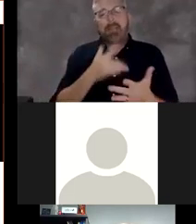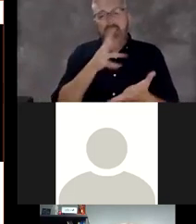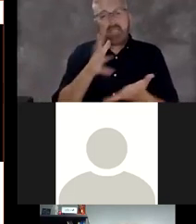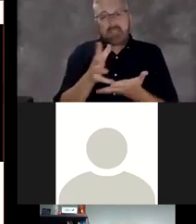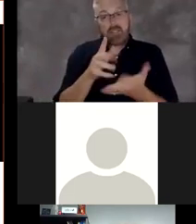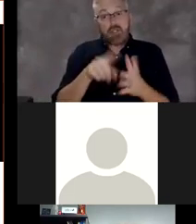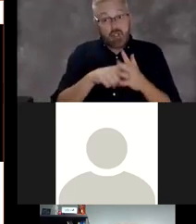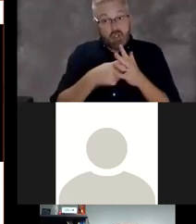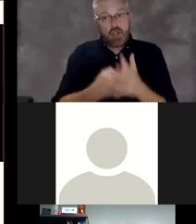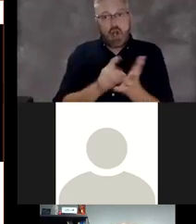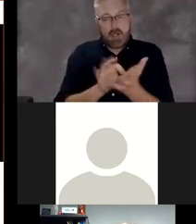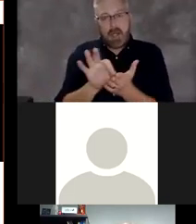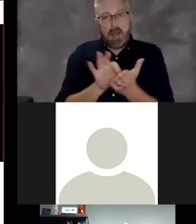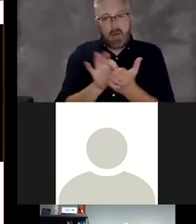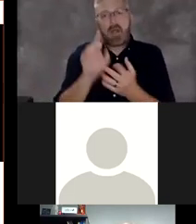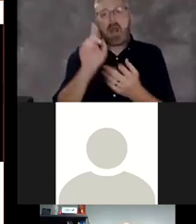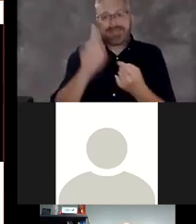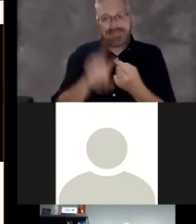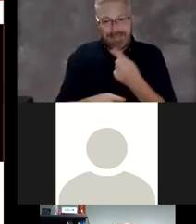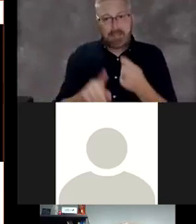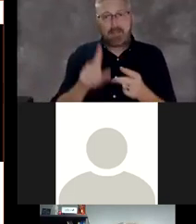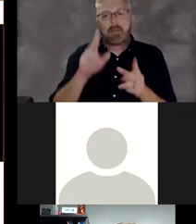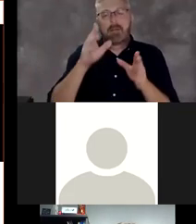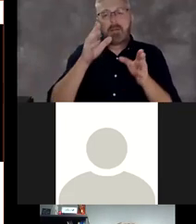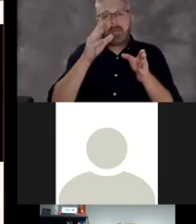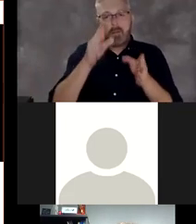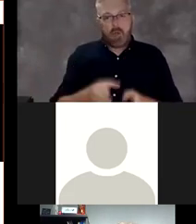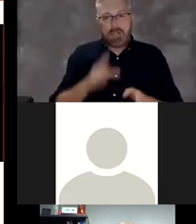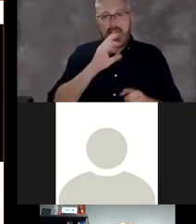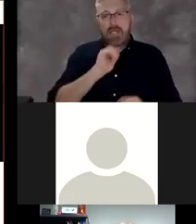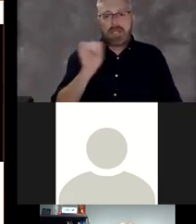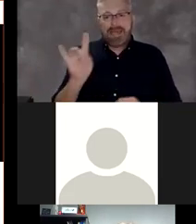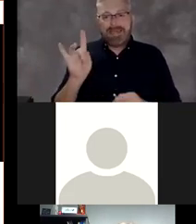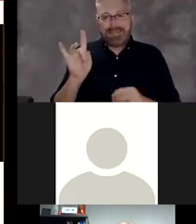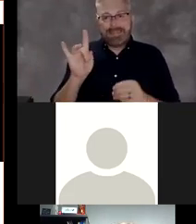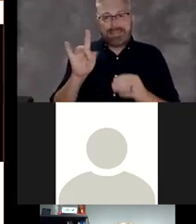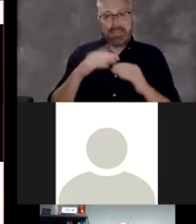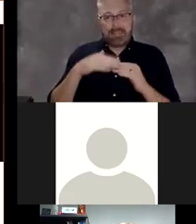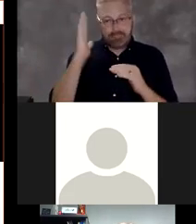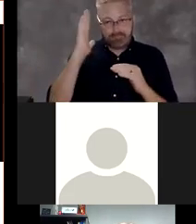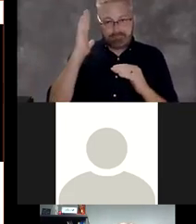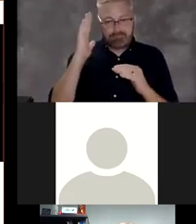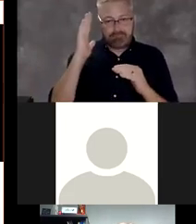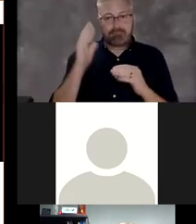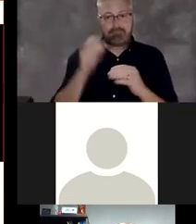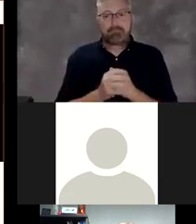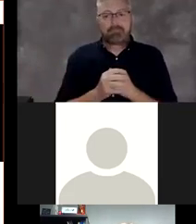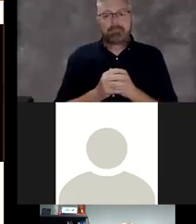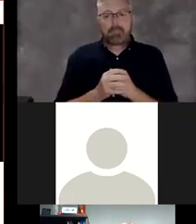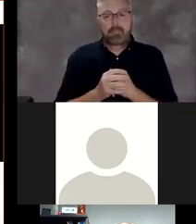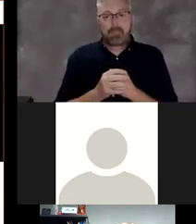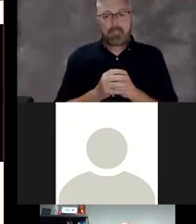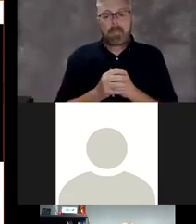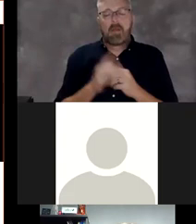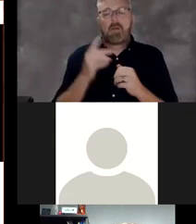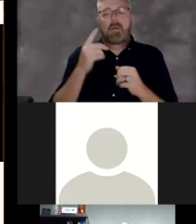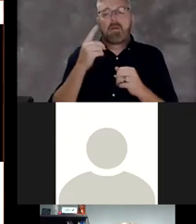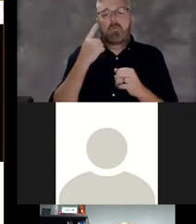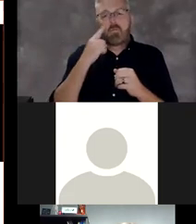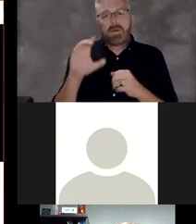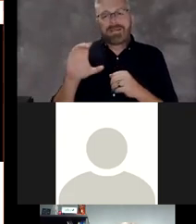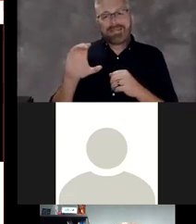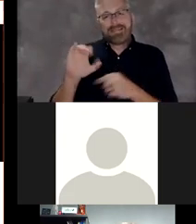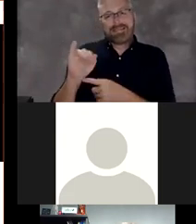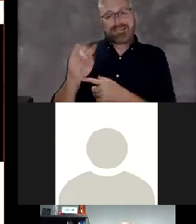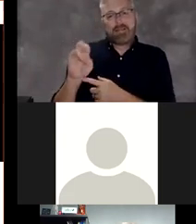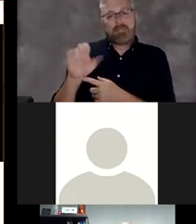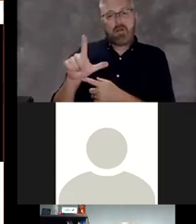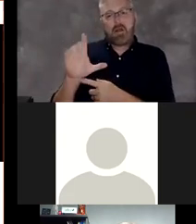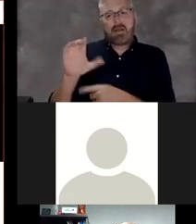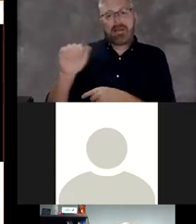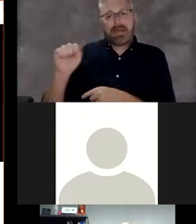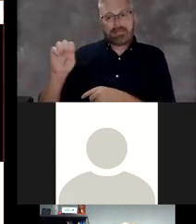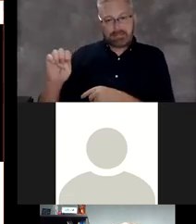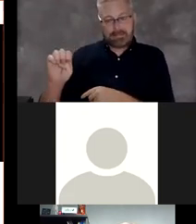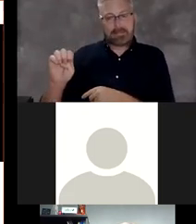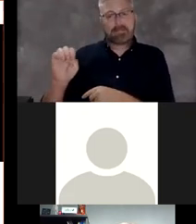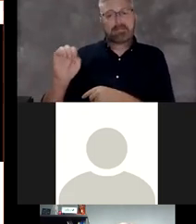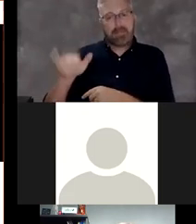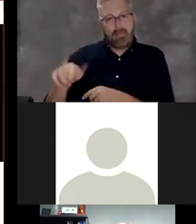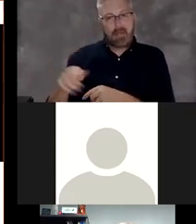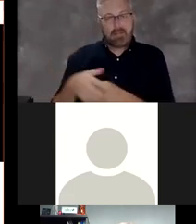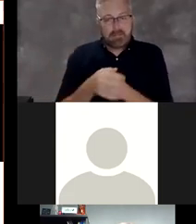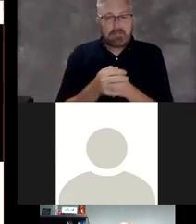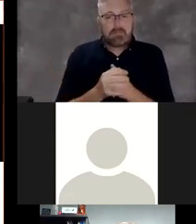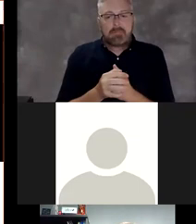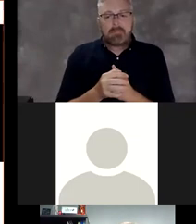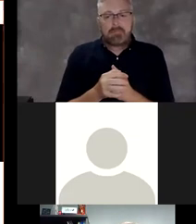TOLLING UNTIL THE PERSON IS 18. AT LEAST FOR CIVIL CASES.